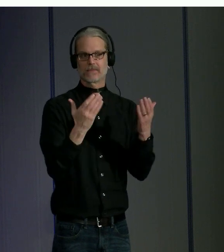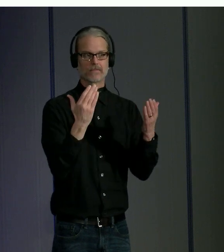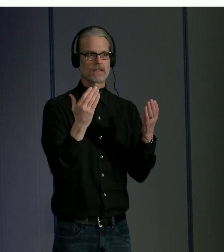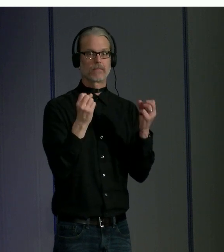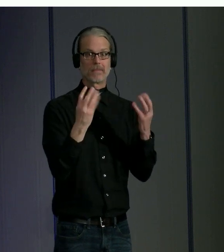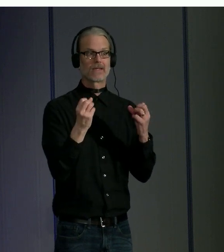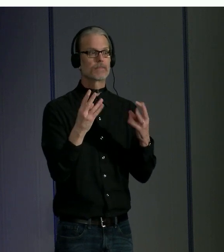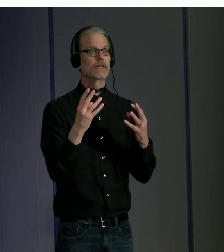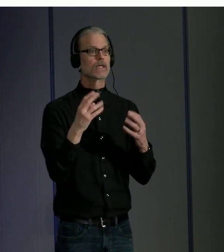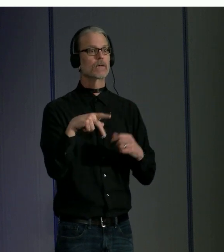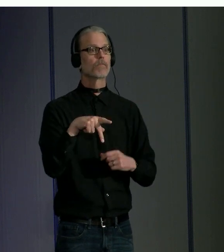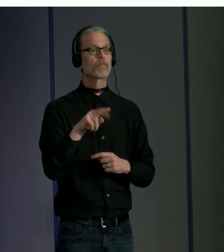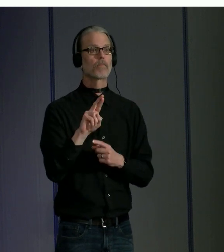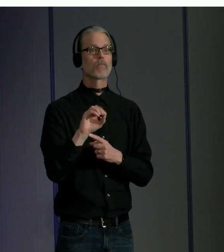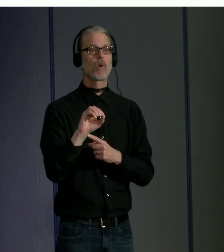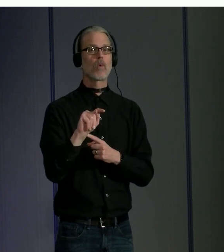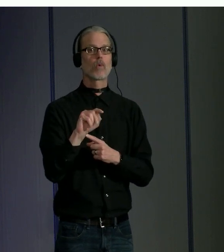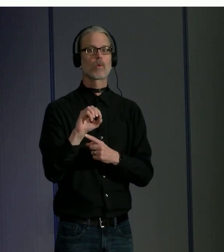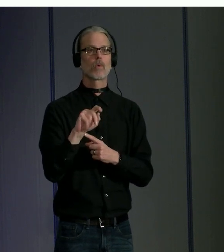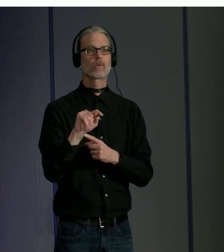prototypes of how it would look and show them maybe?